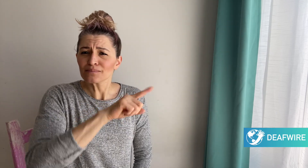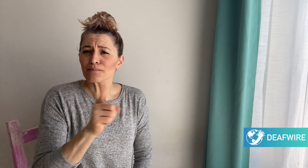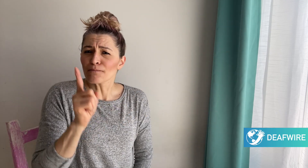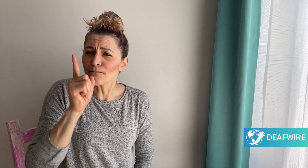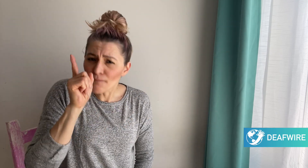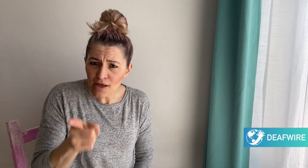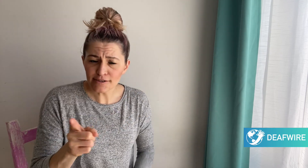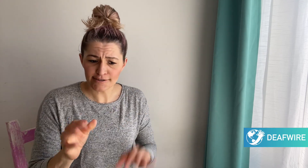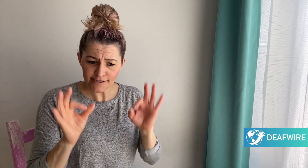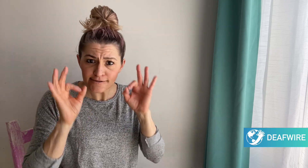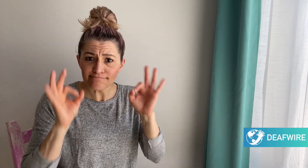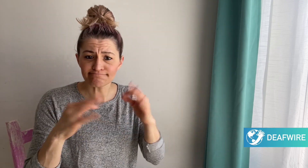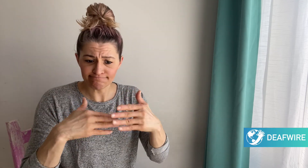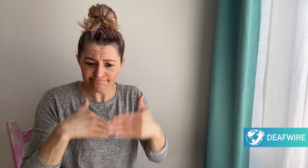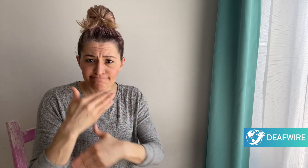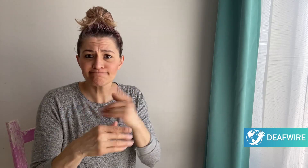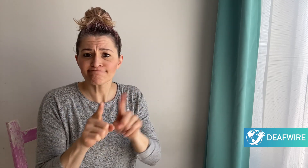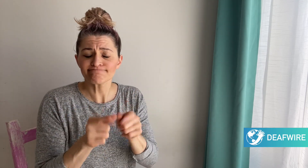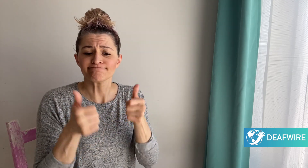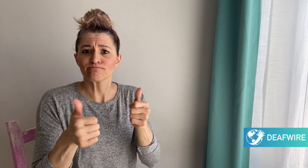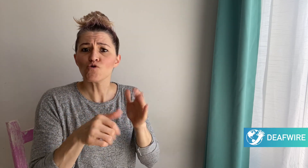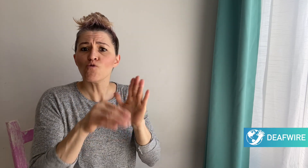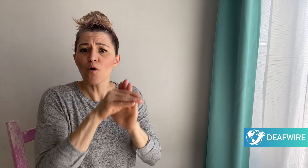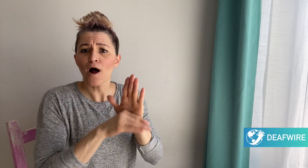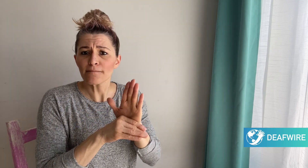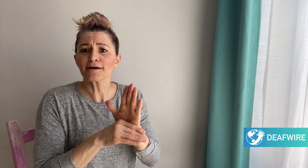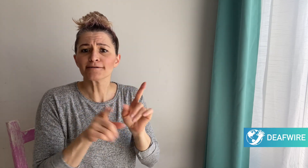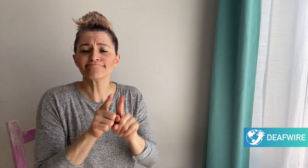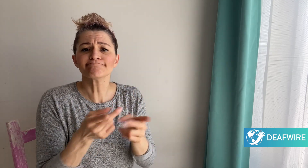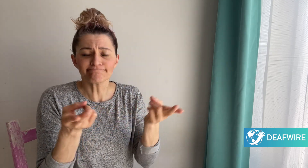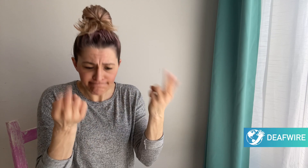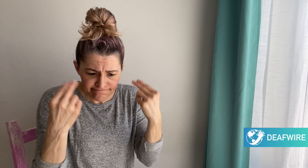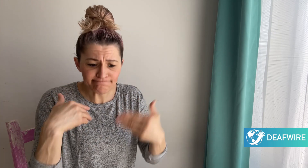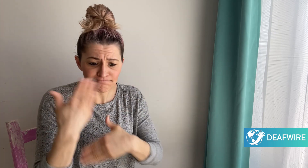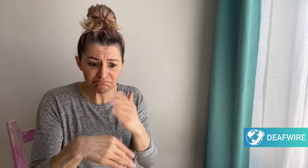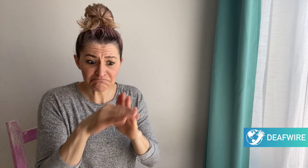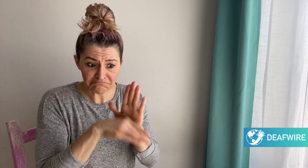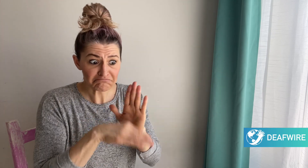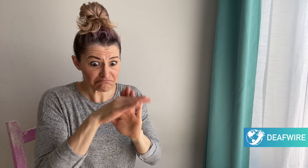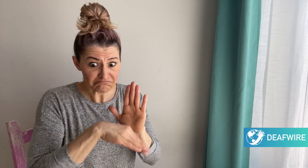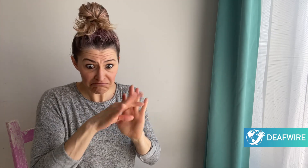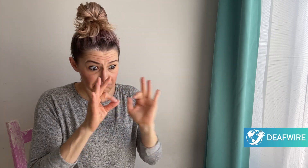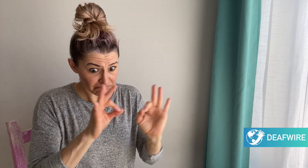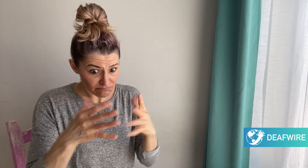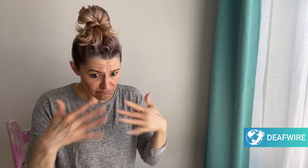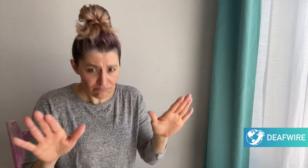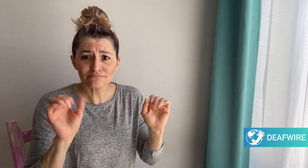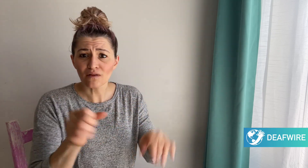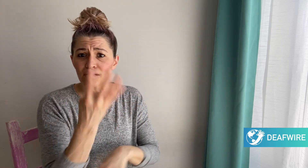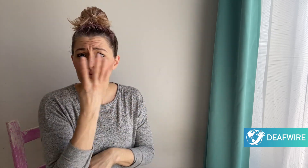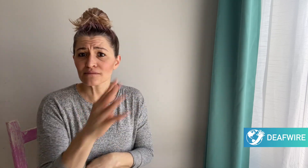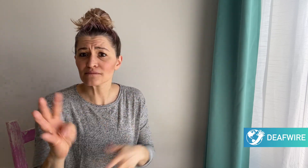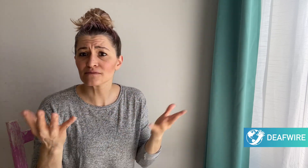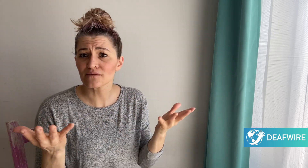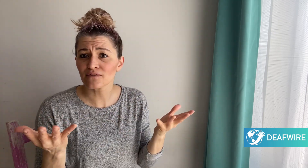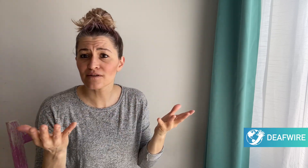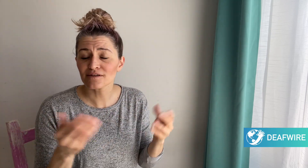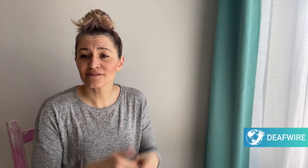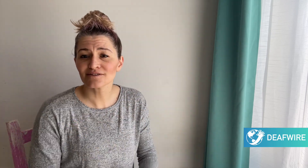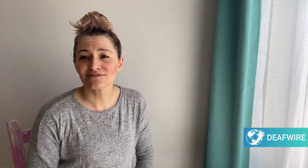programs that are required for release from prison.